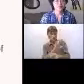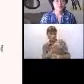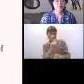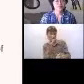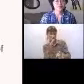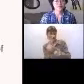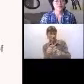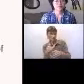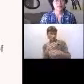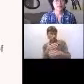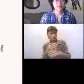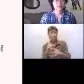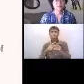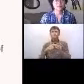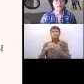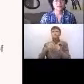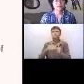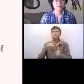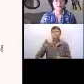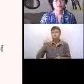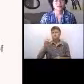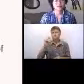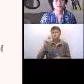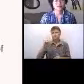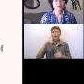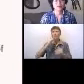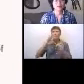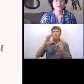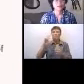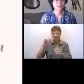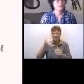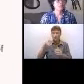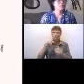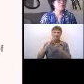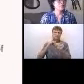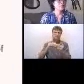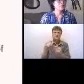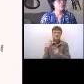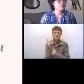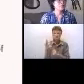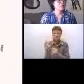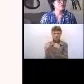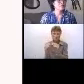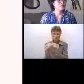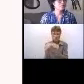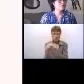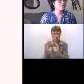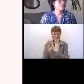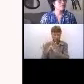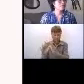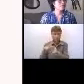here about what is and what isn't anti-racism, and then we'll head into the onion and talk